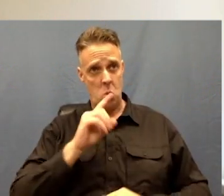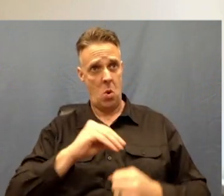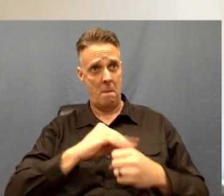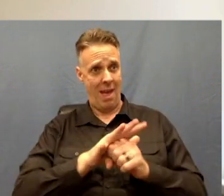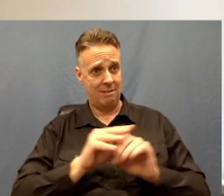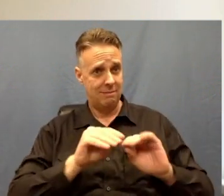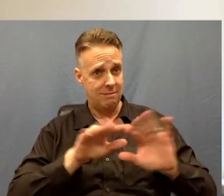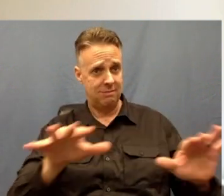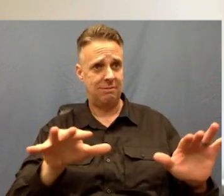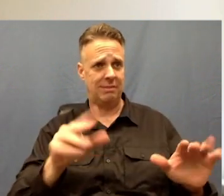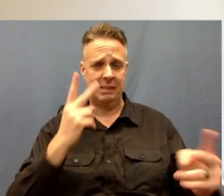MORE CLEAR THAT OUR HEALTH AND ECONOMIC WELL-BEING ARE DEEPLY